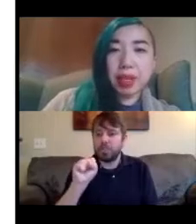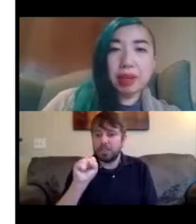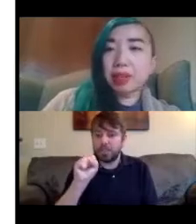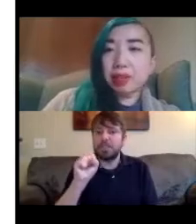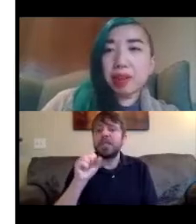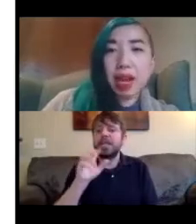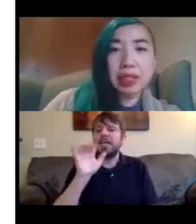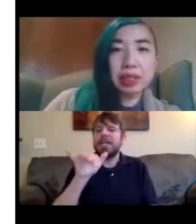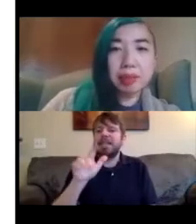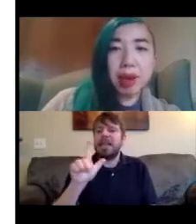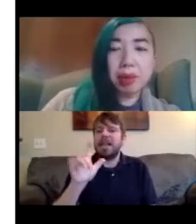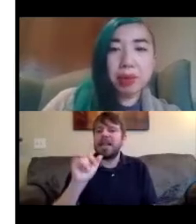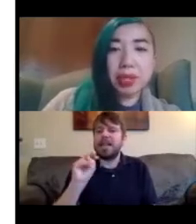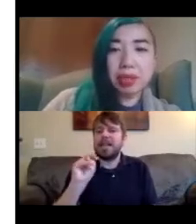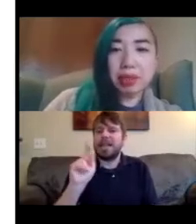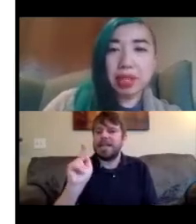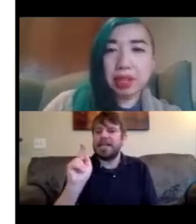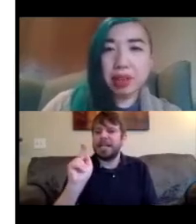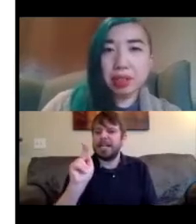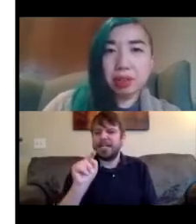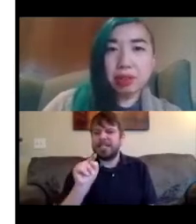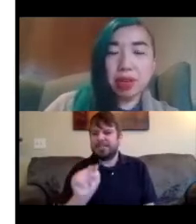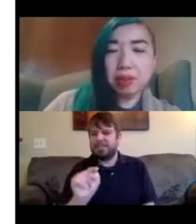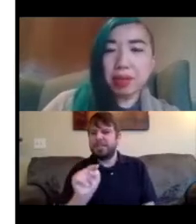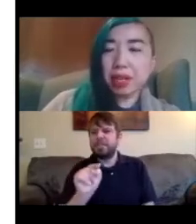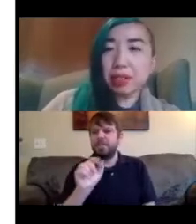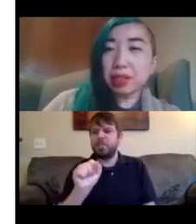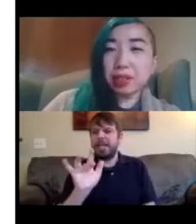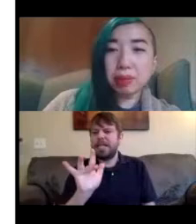of course if you have access to the powerpoint you can also connect to it as well.